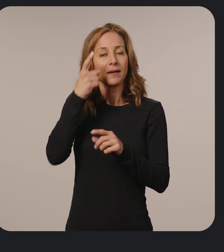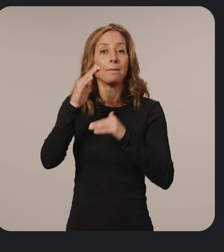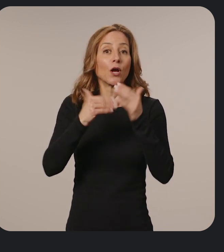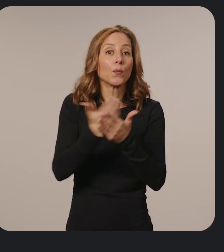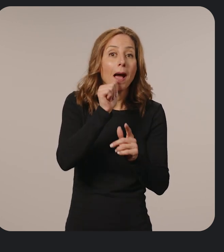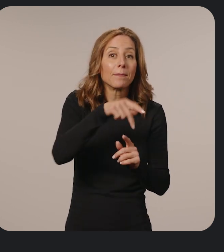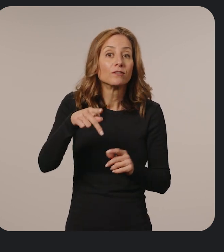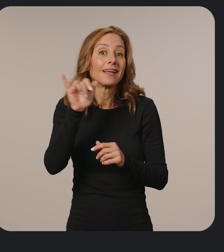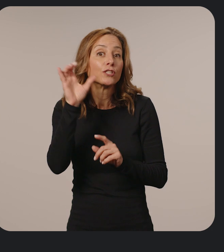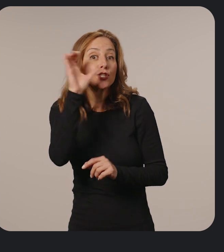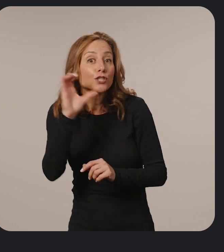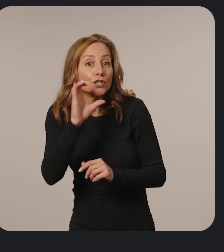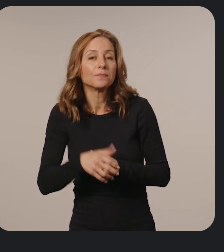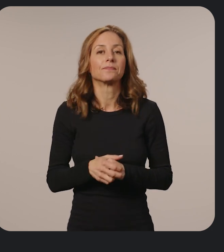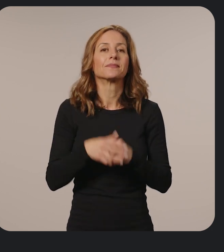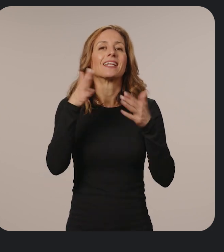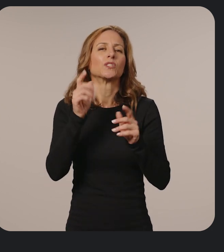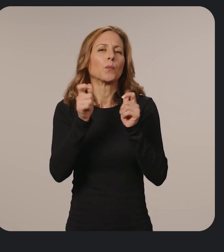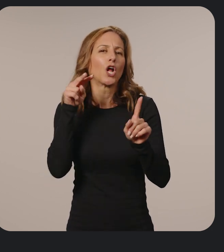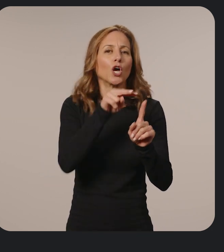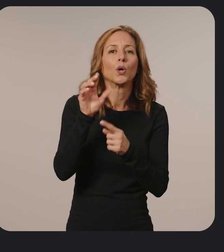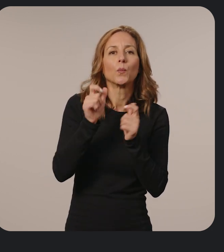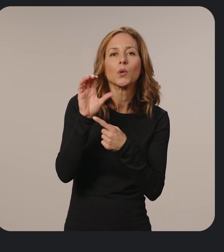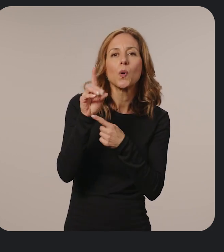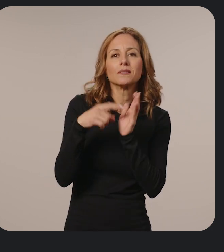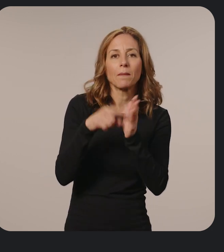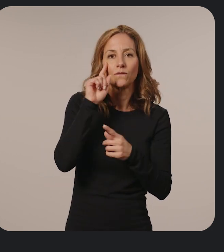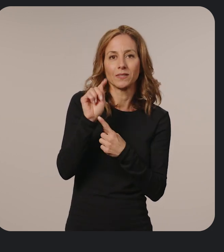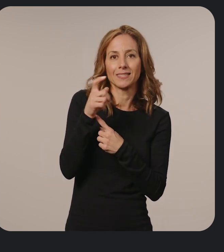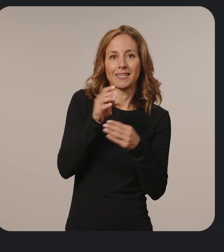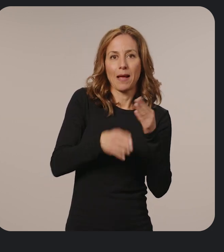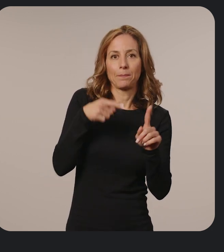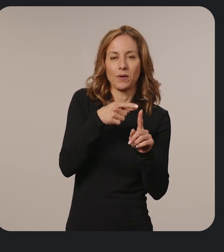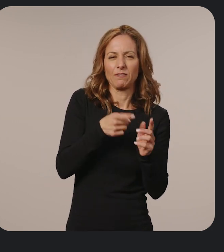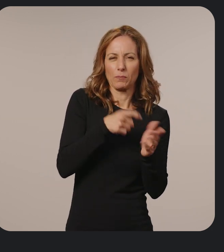starting from scratch. First, pip install the client library and next import the PaLM API.